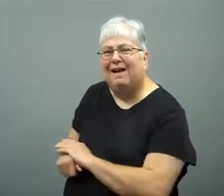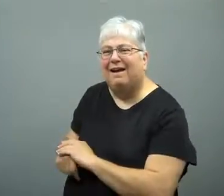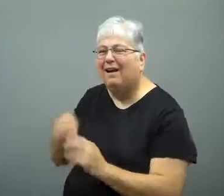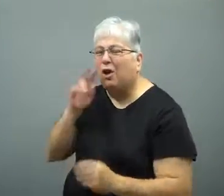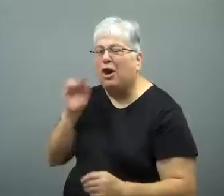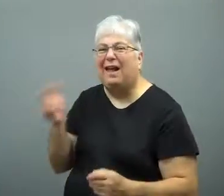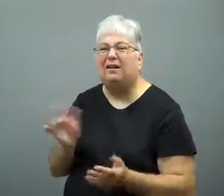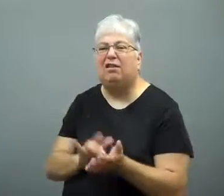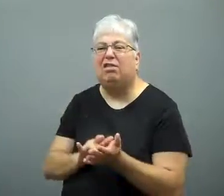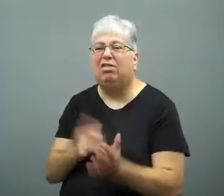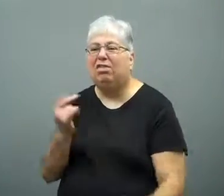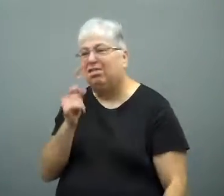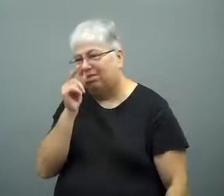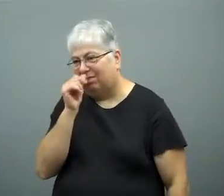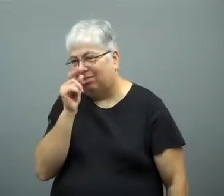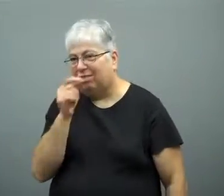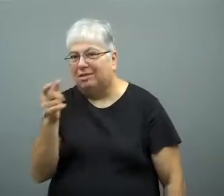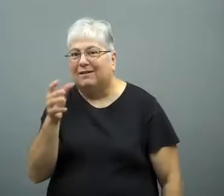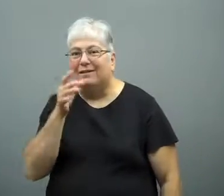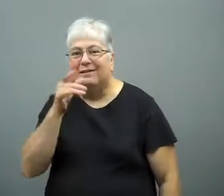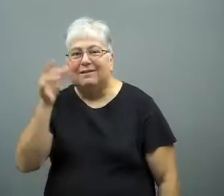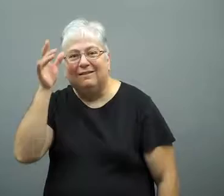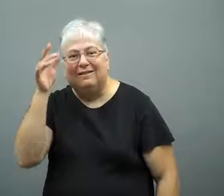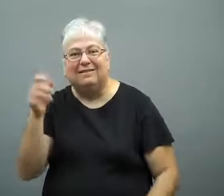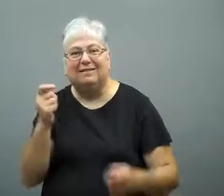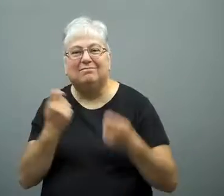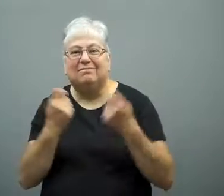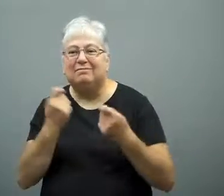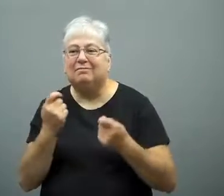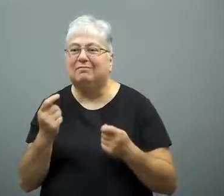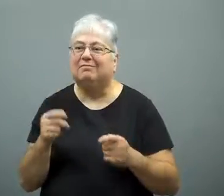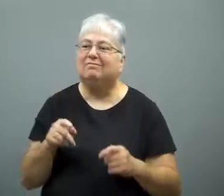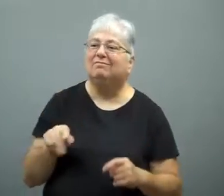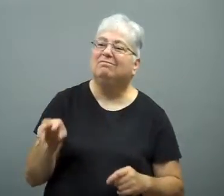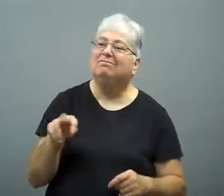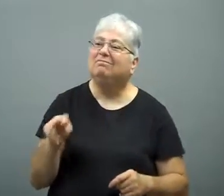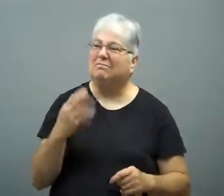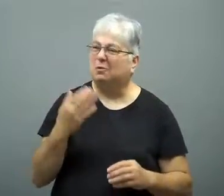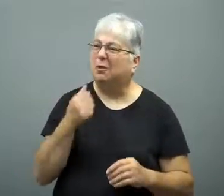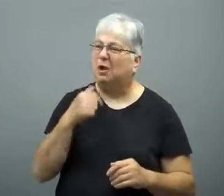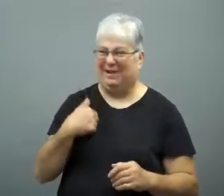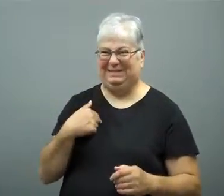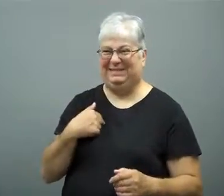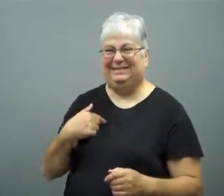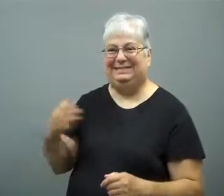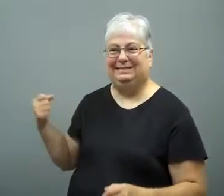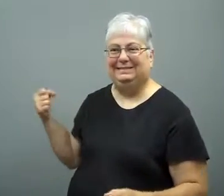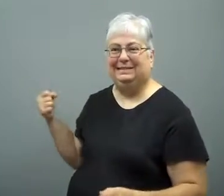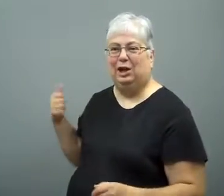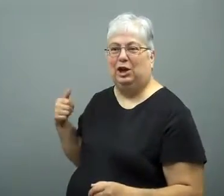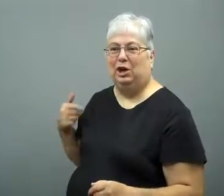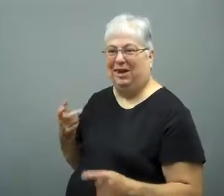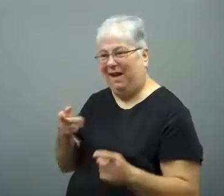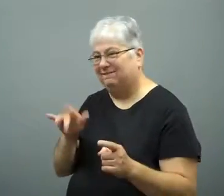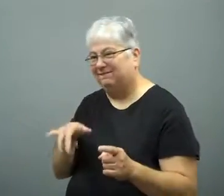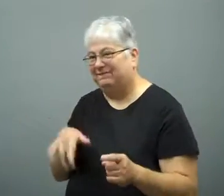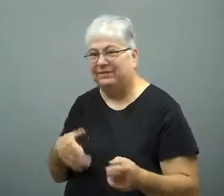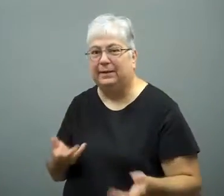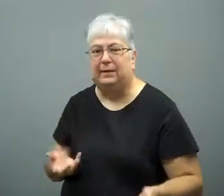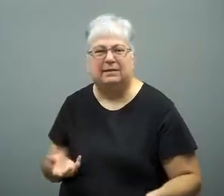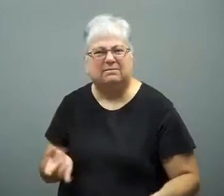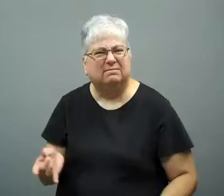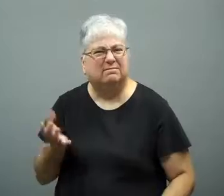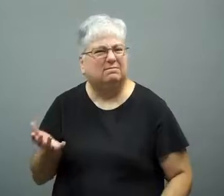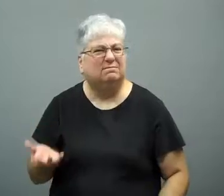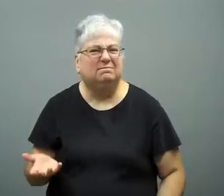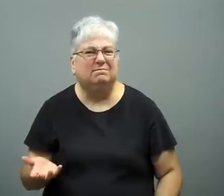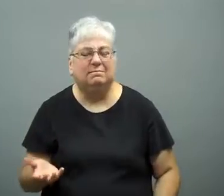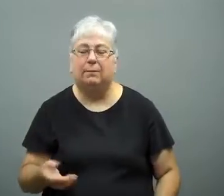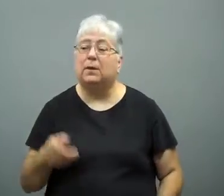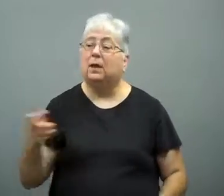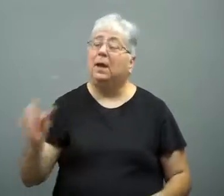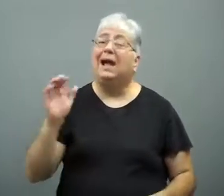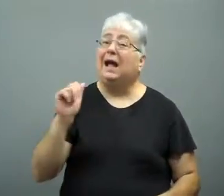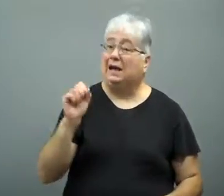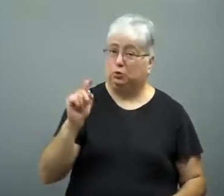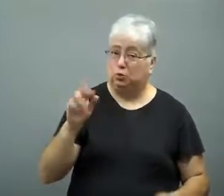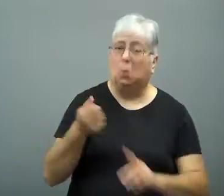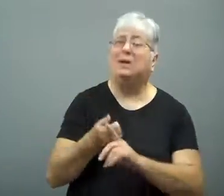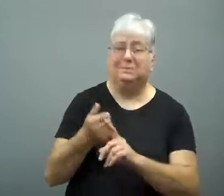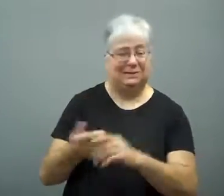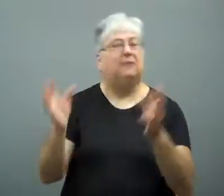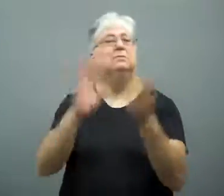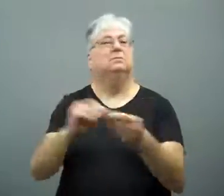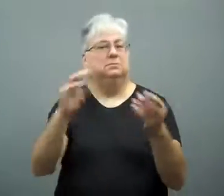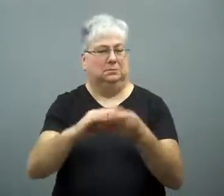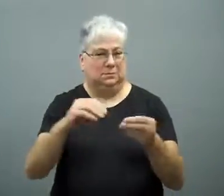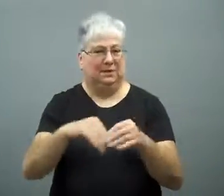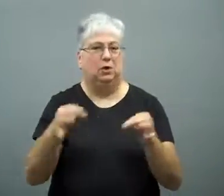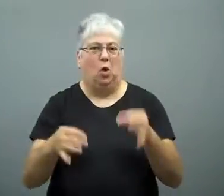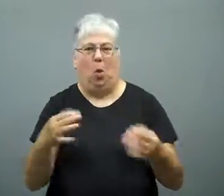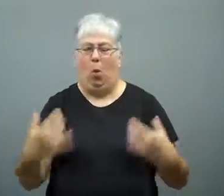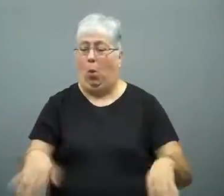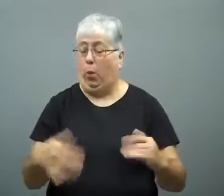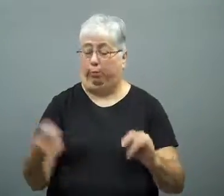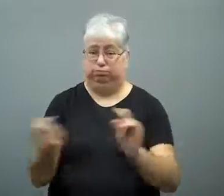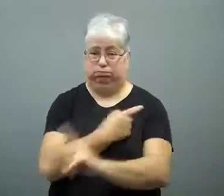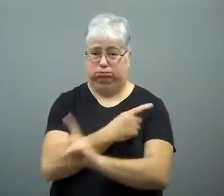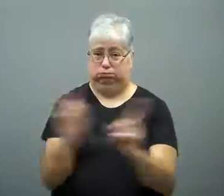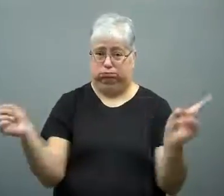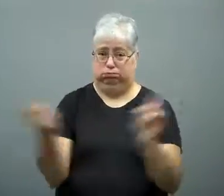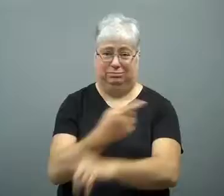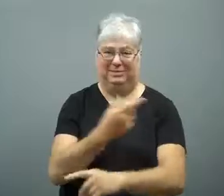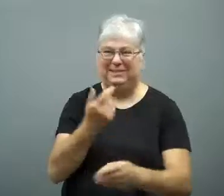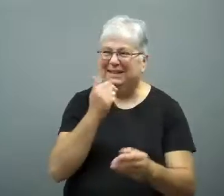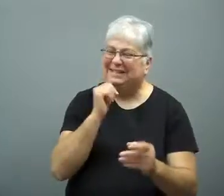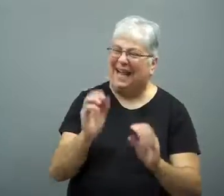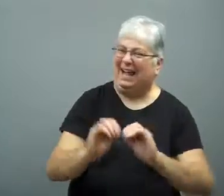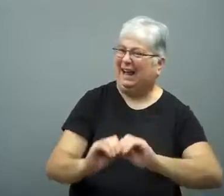He was watching their reactions out of curiosity, knowing the girls were with him.